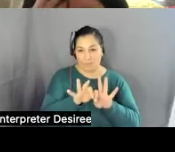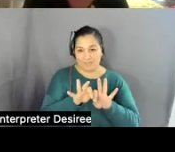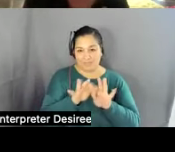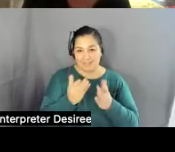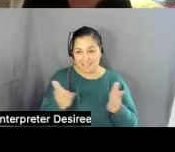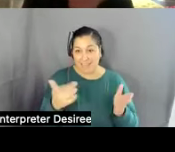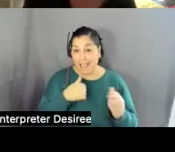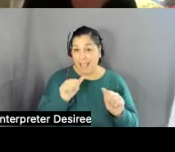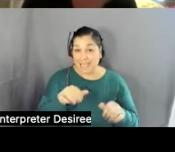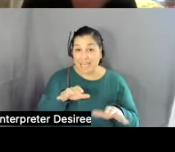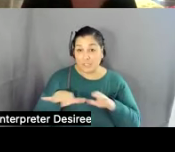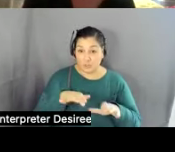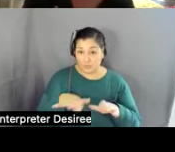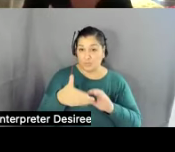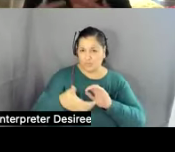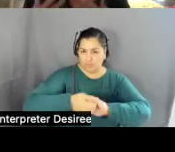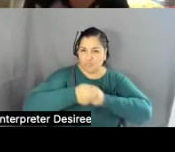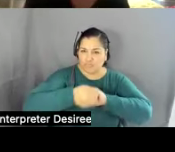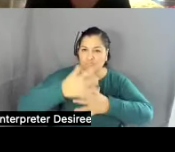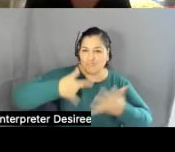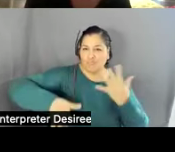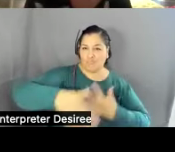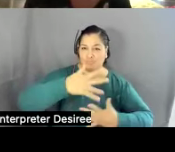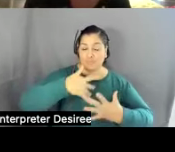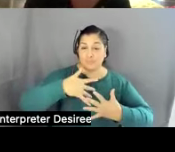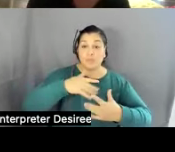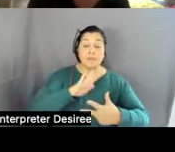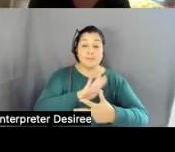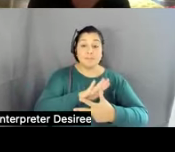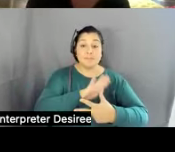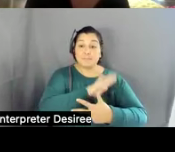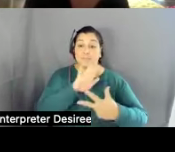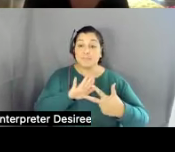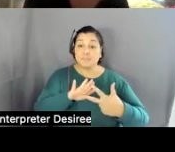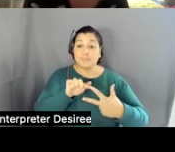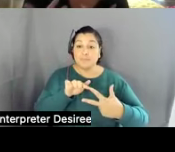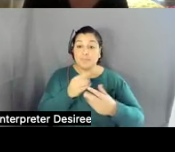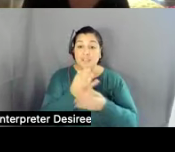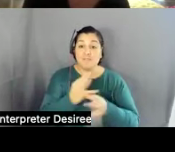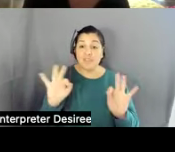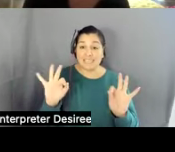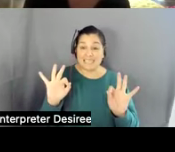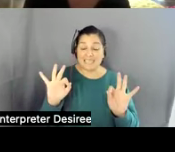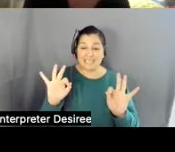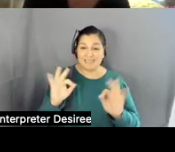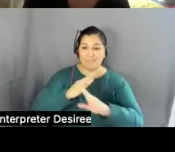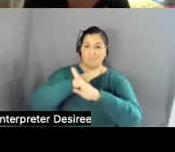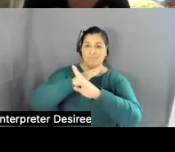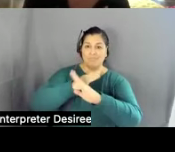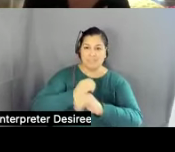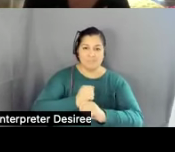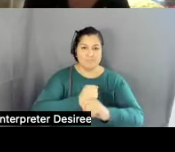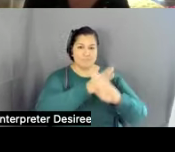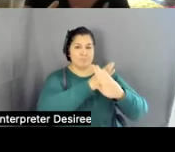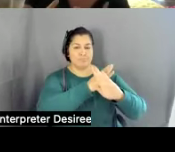free. Because all the barriers for entry to work.